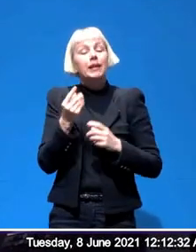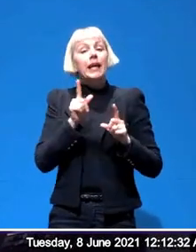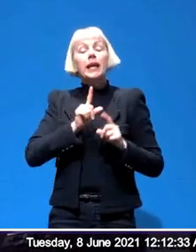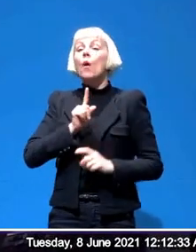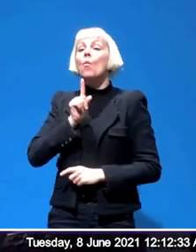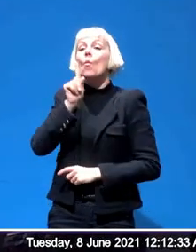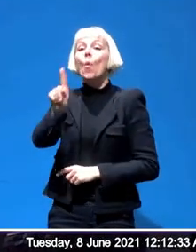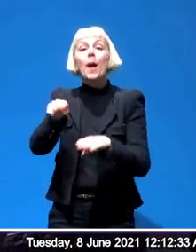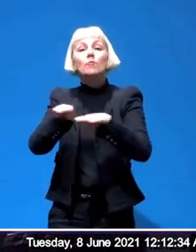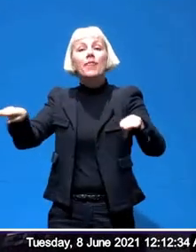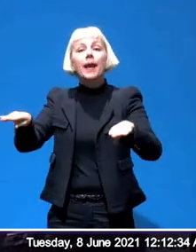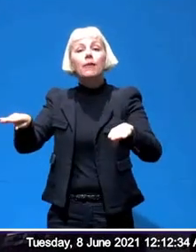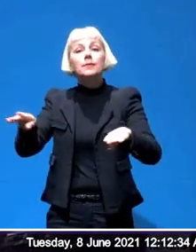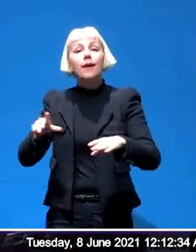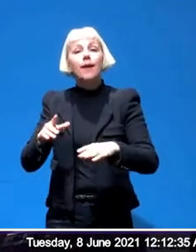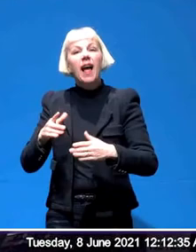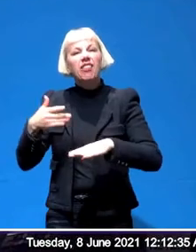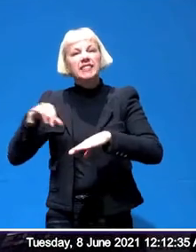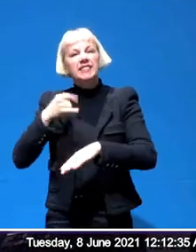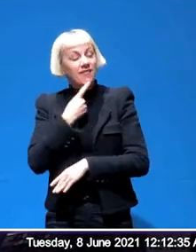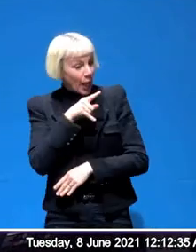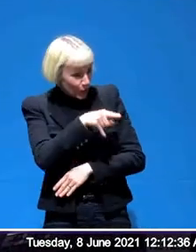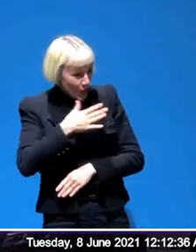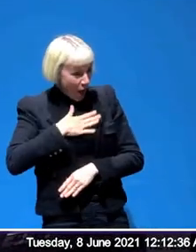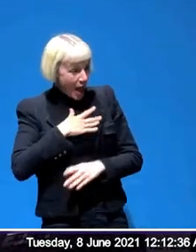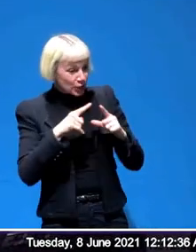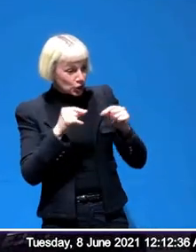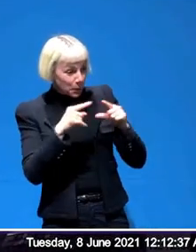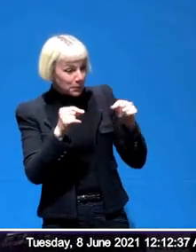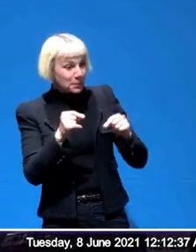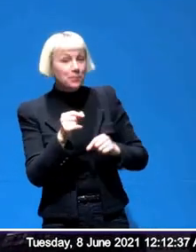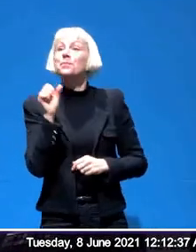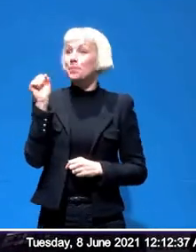they say to him, "Would you like chips, Daniel?" And he says, "Yes, please",